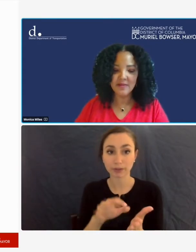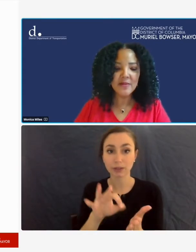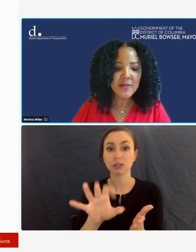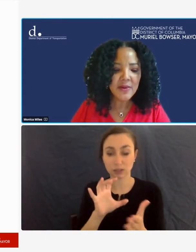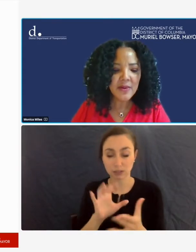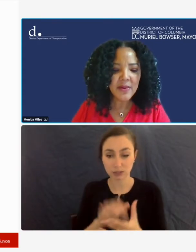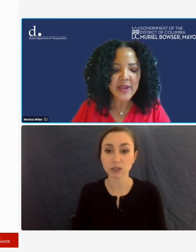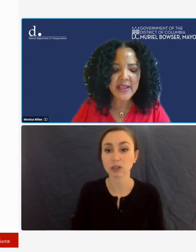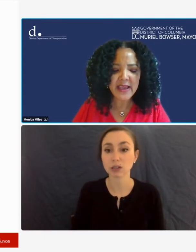we get